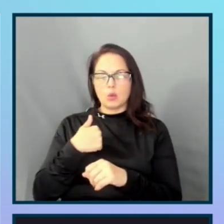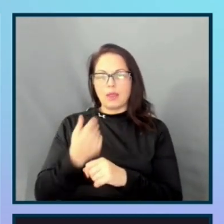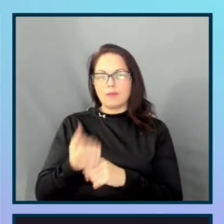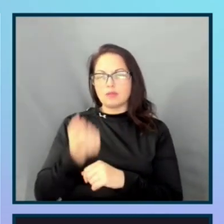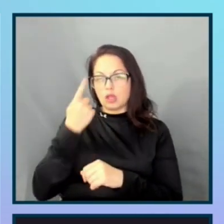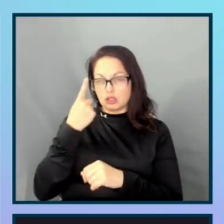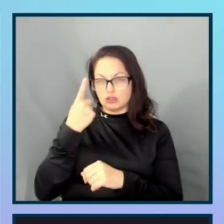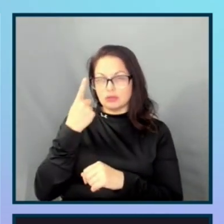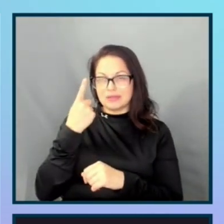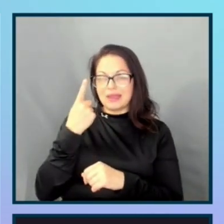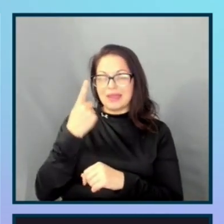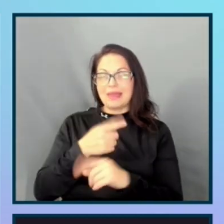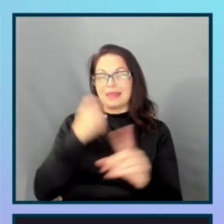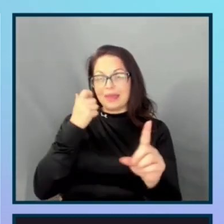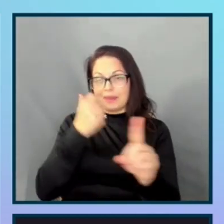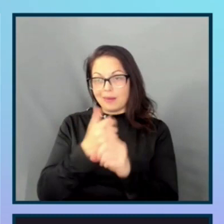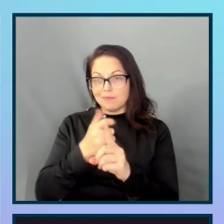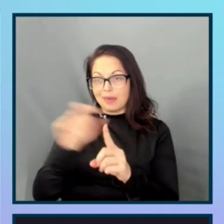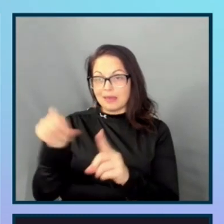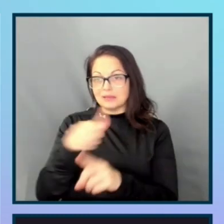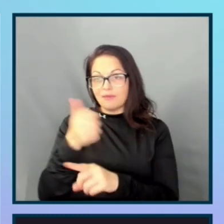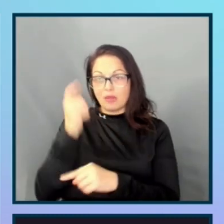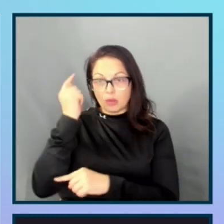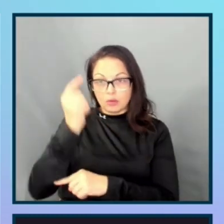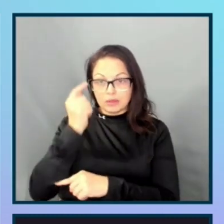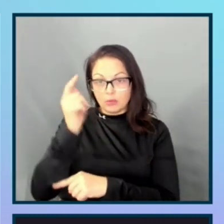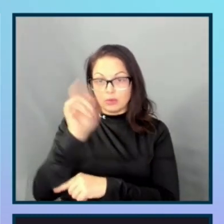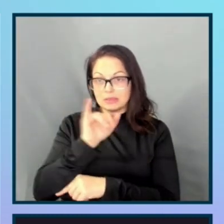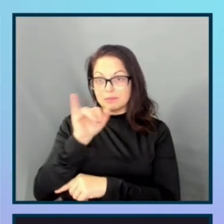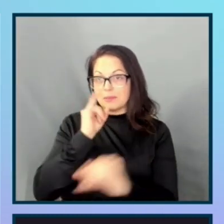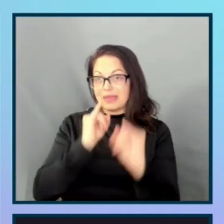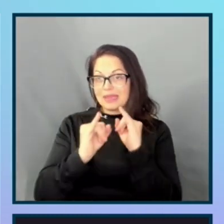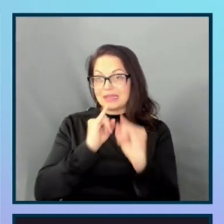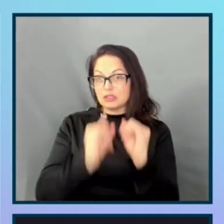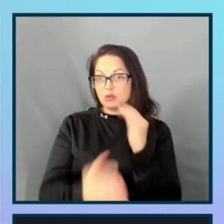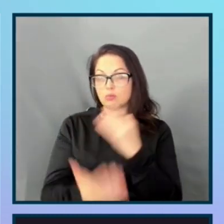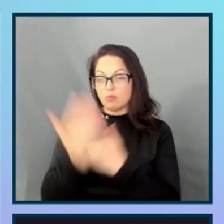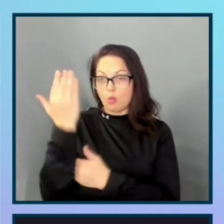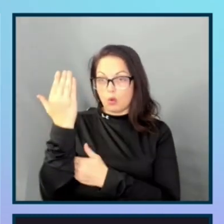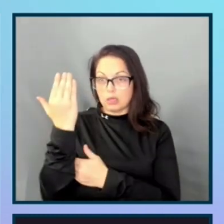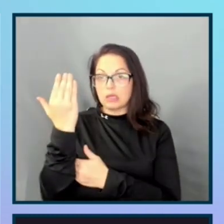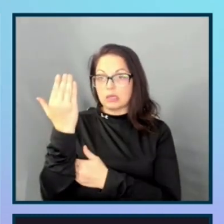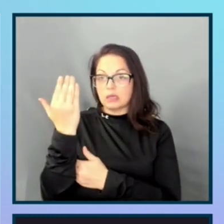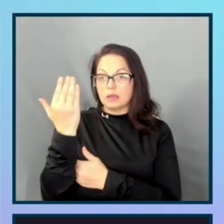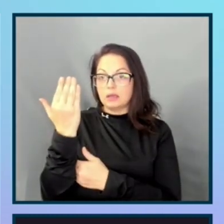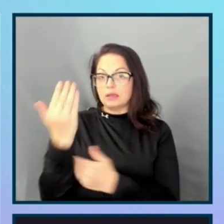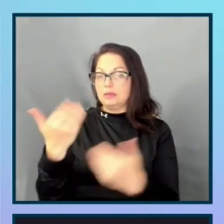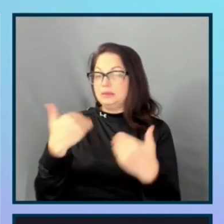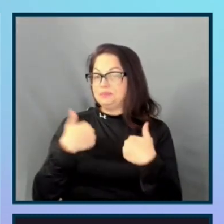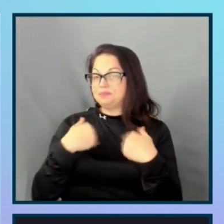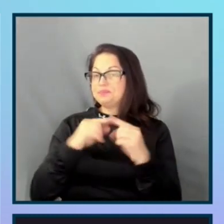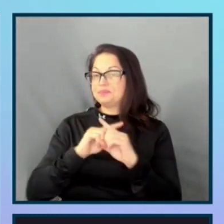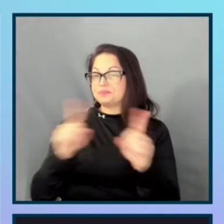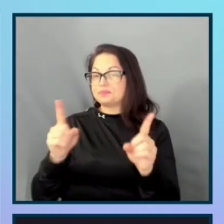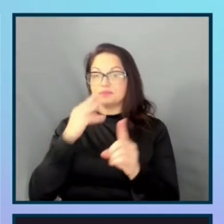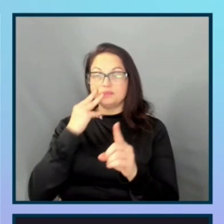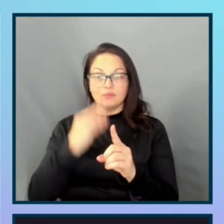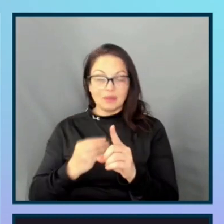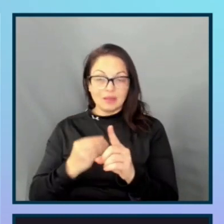So an interview in the morning may very likely have a different experience if they're interviewed again in the evening.